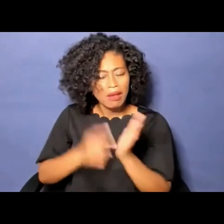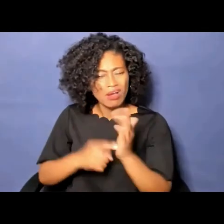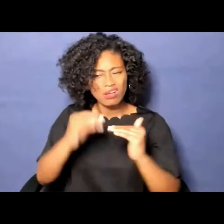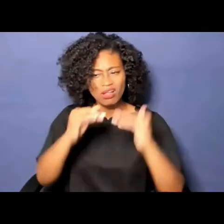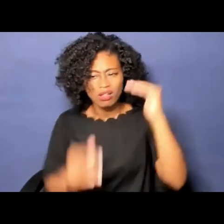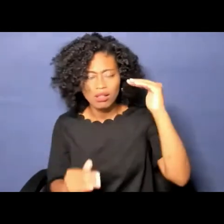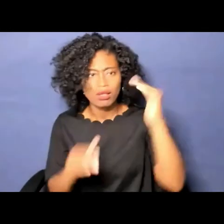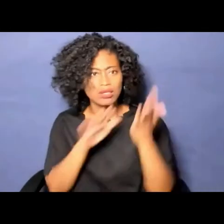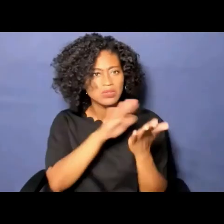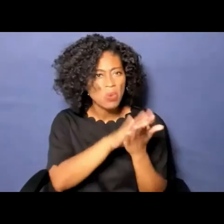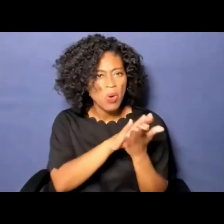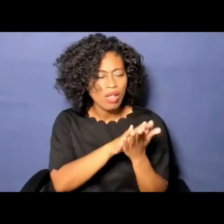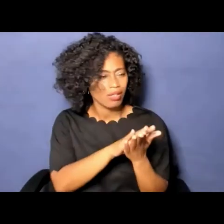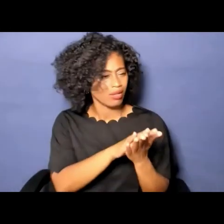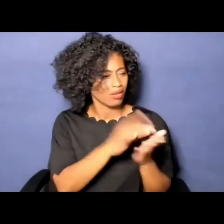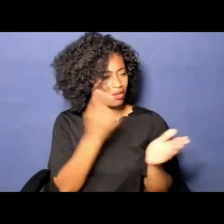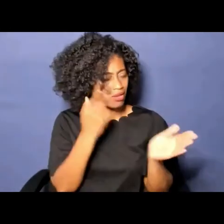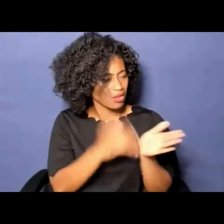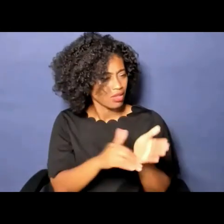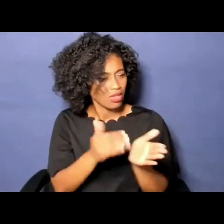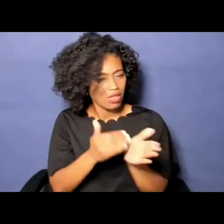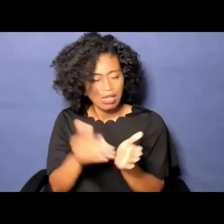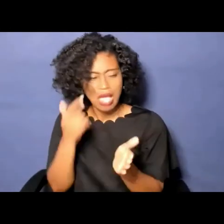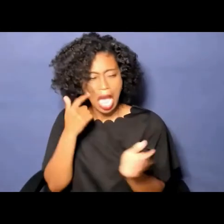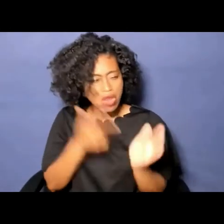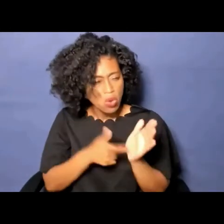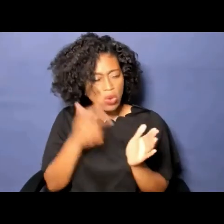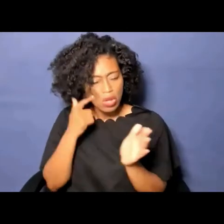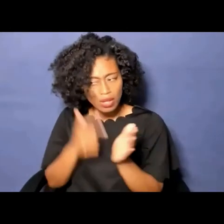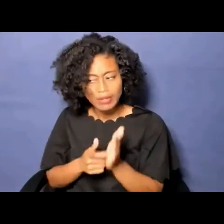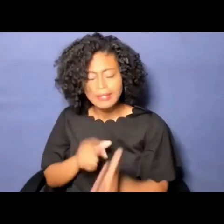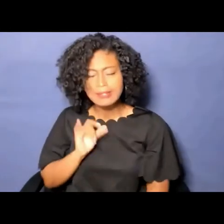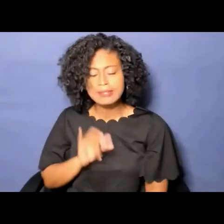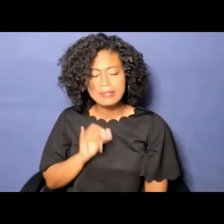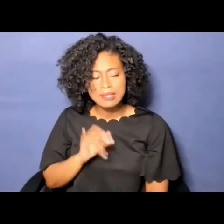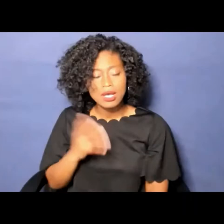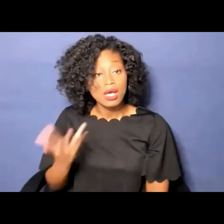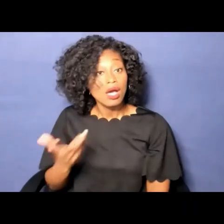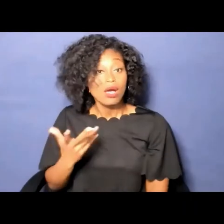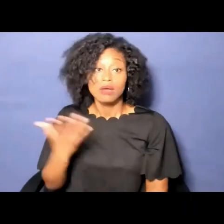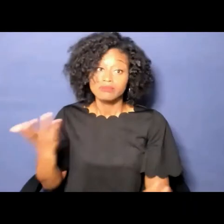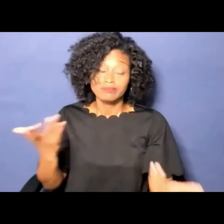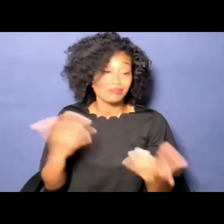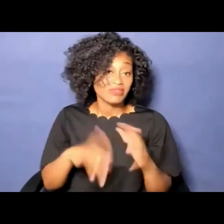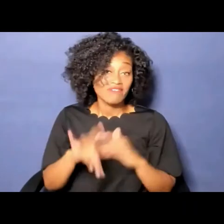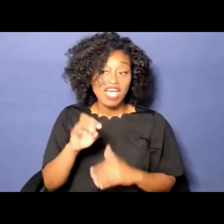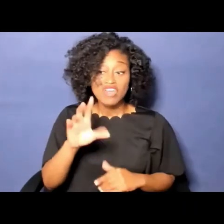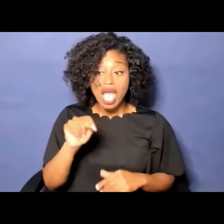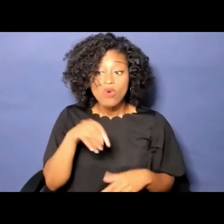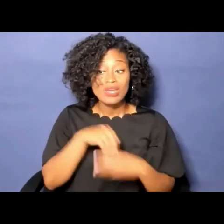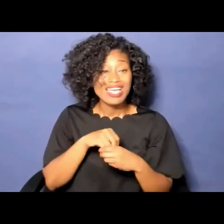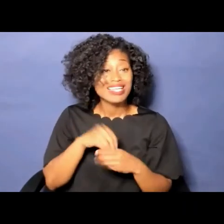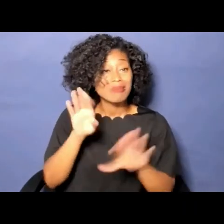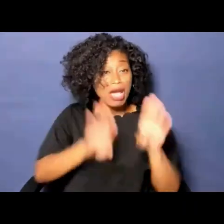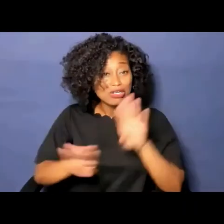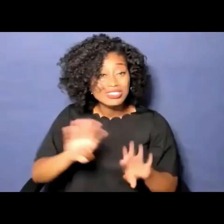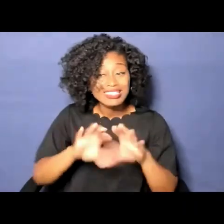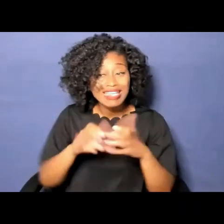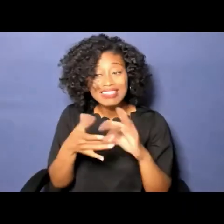it became evident to me, my students in my biology class, that the competition for grades was